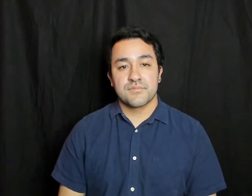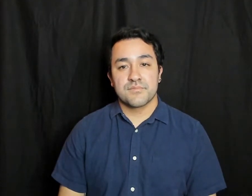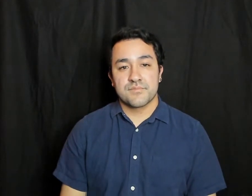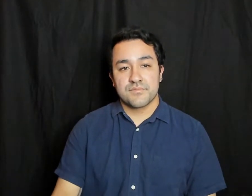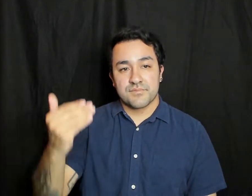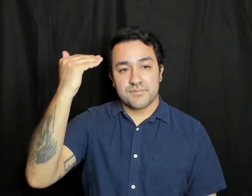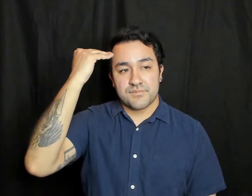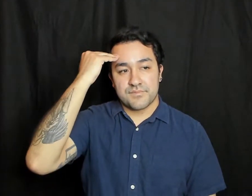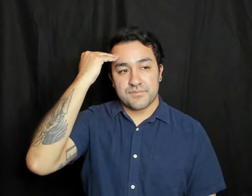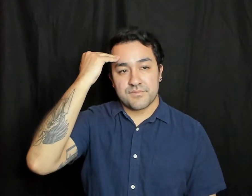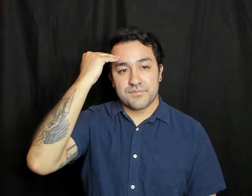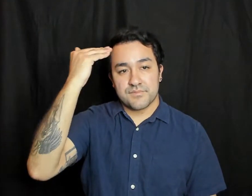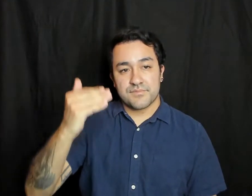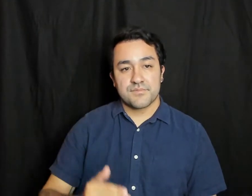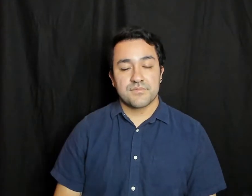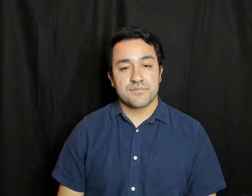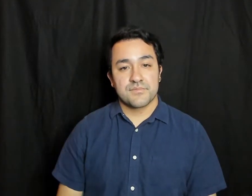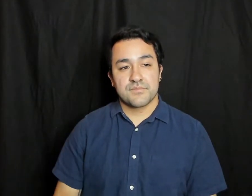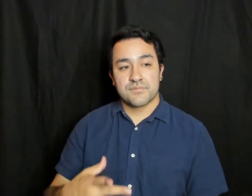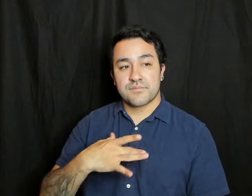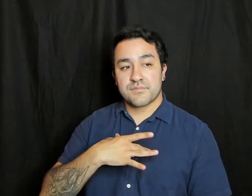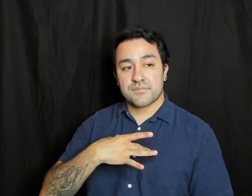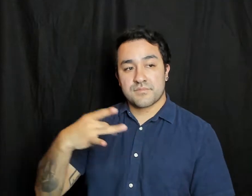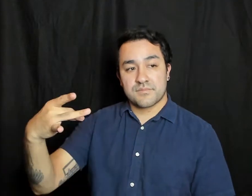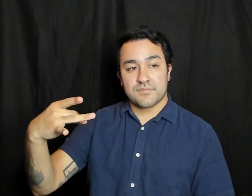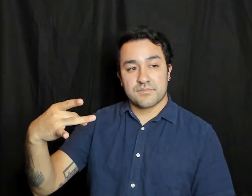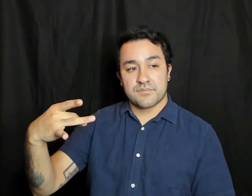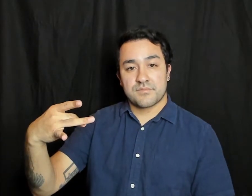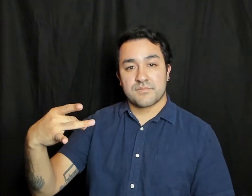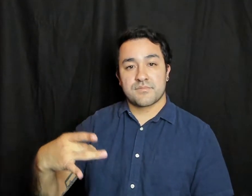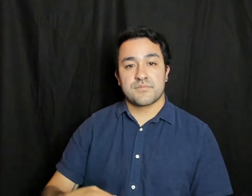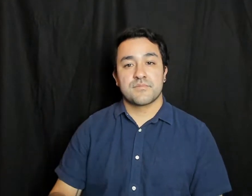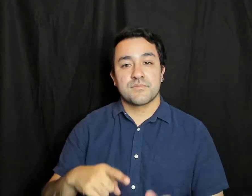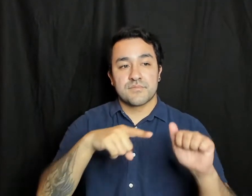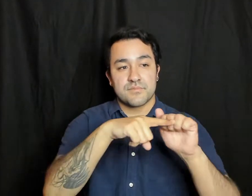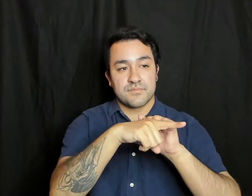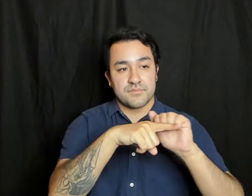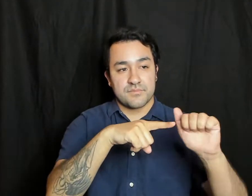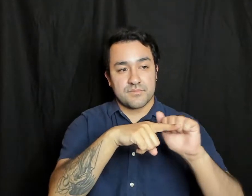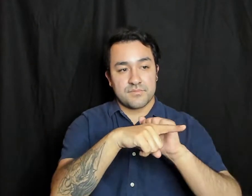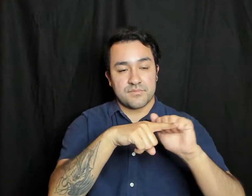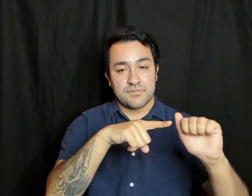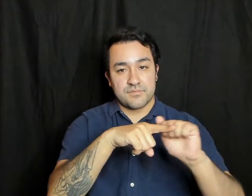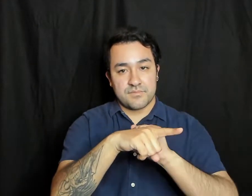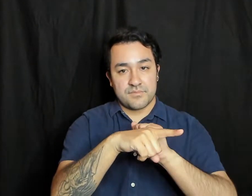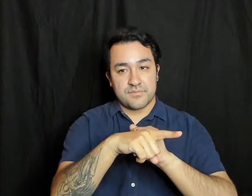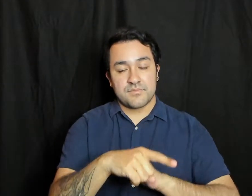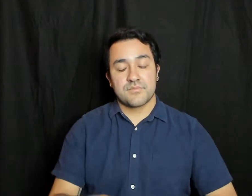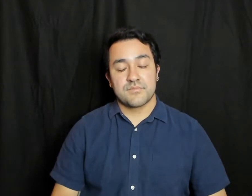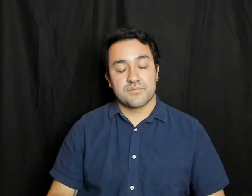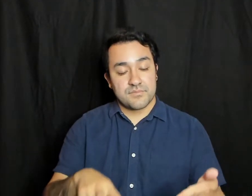KNOW LIKE PRACTICE